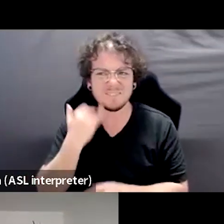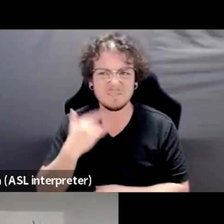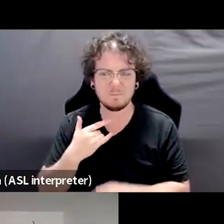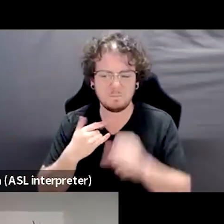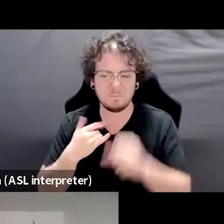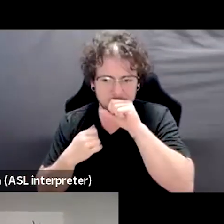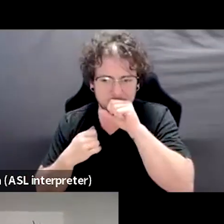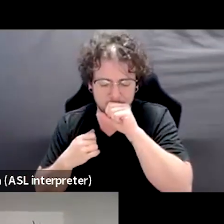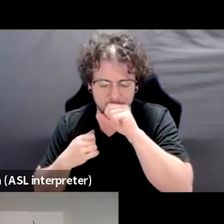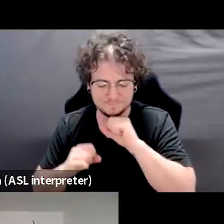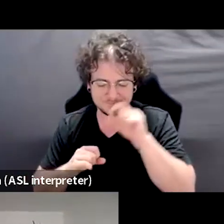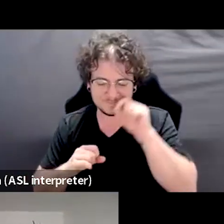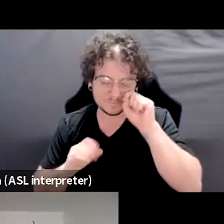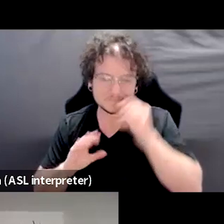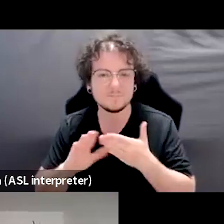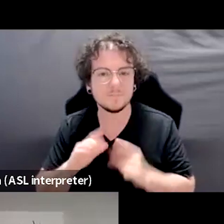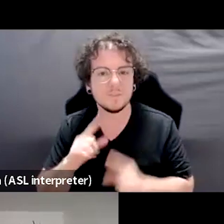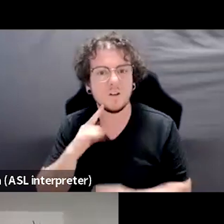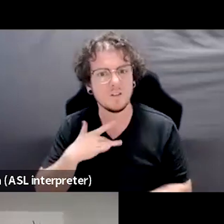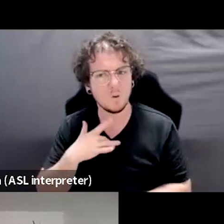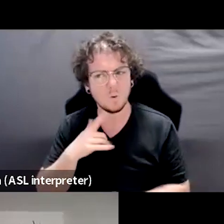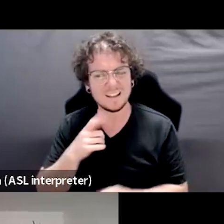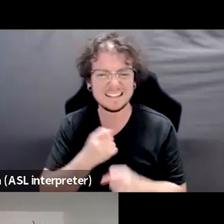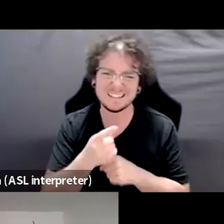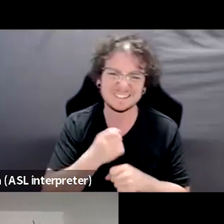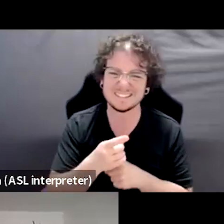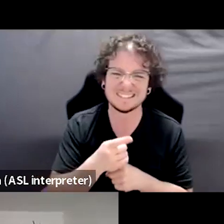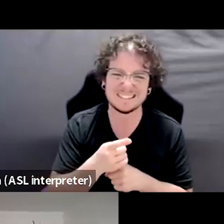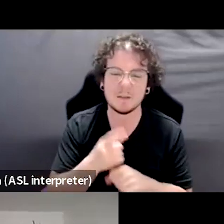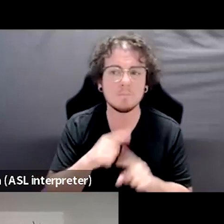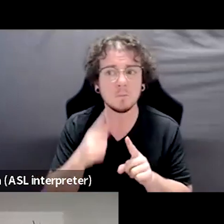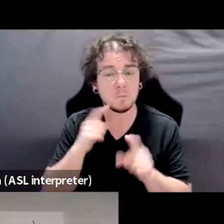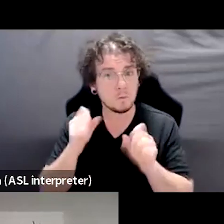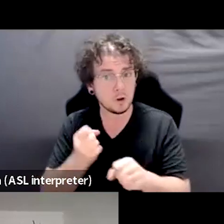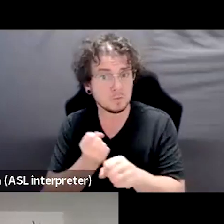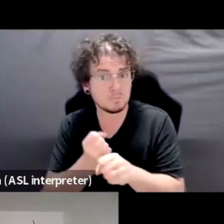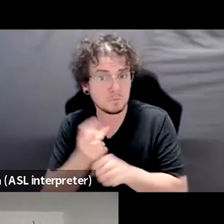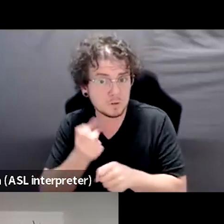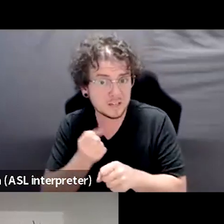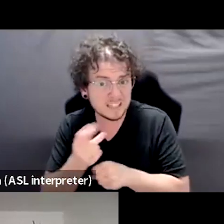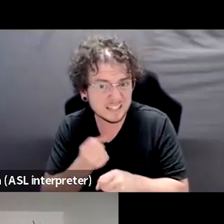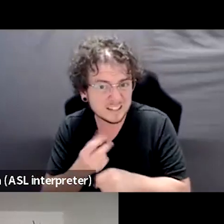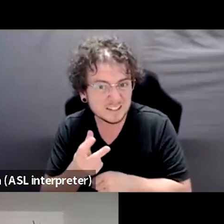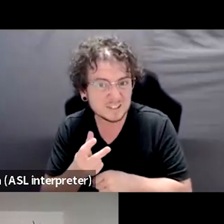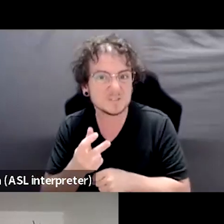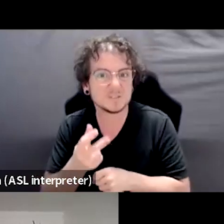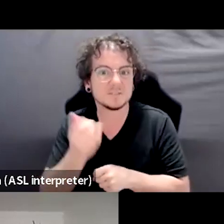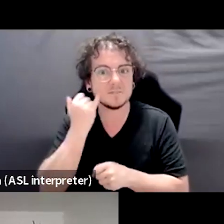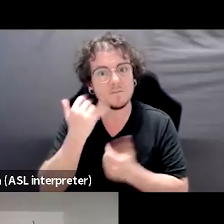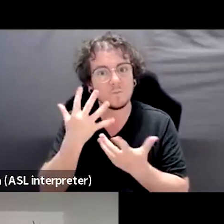but maybe three years would be a better gap if we're looking to get that data more quickly.